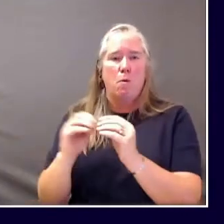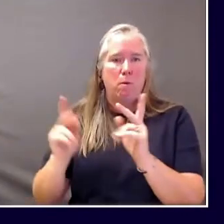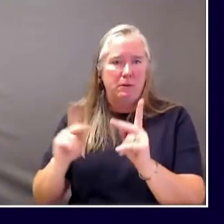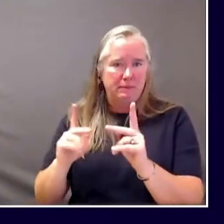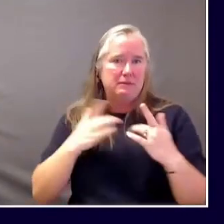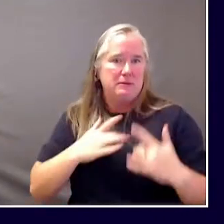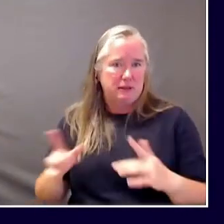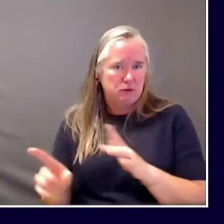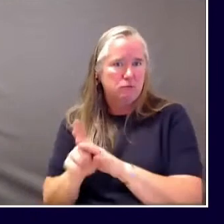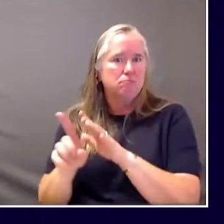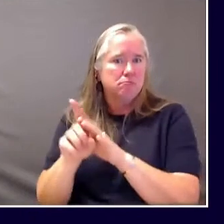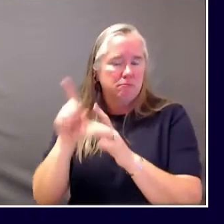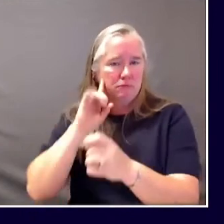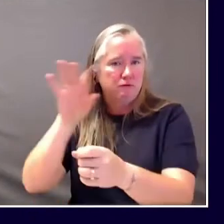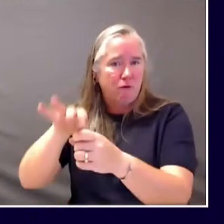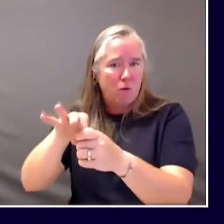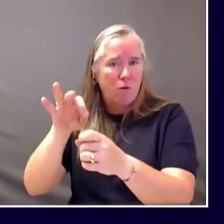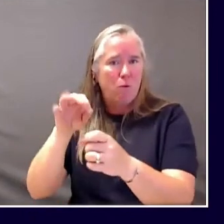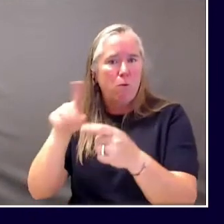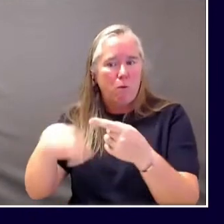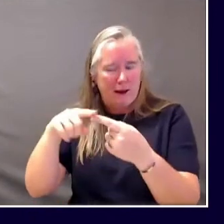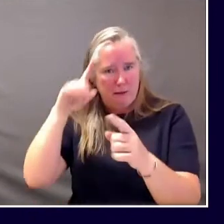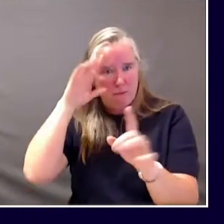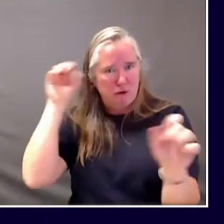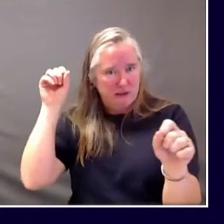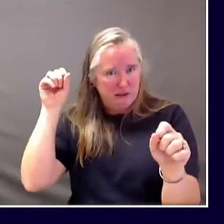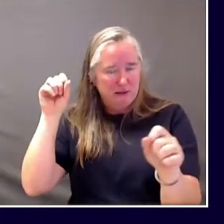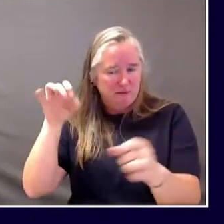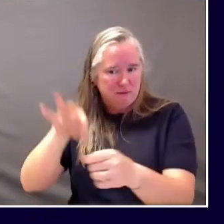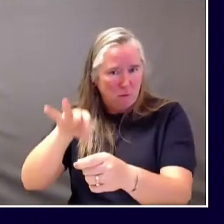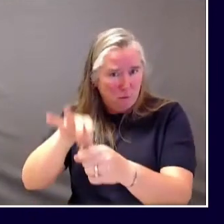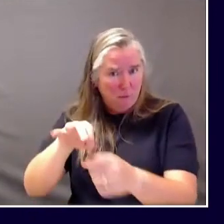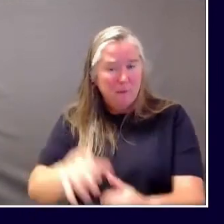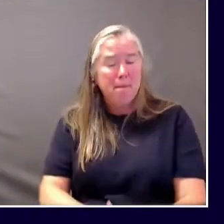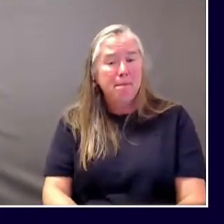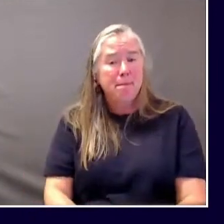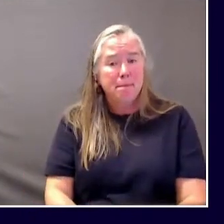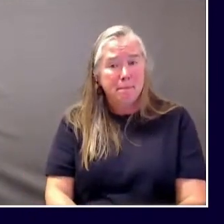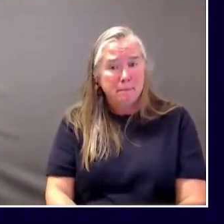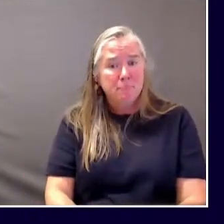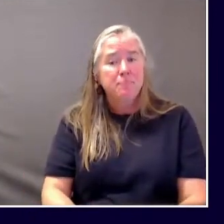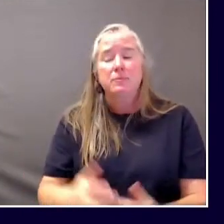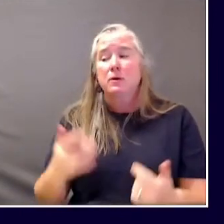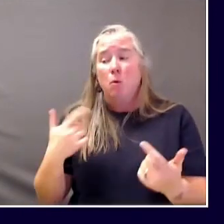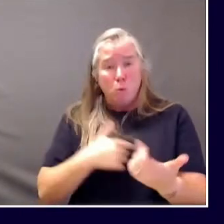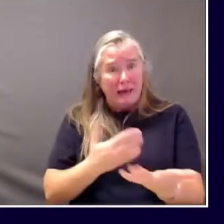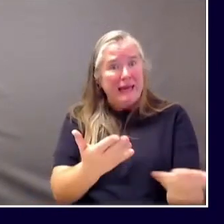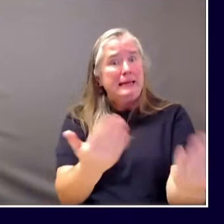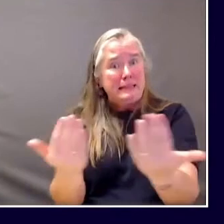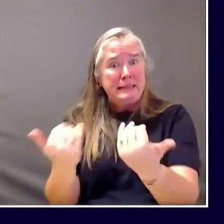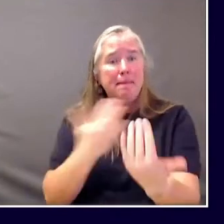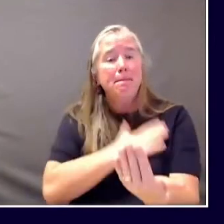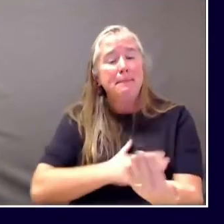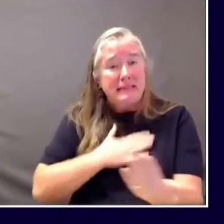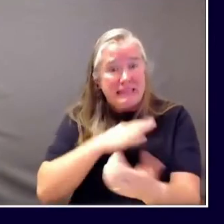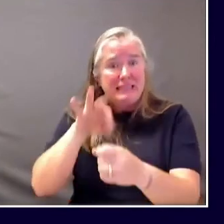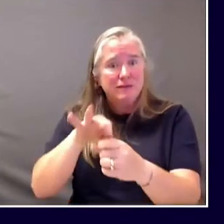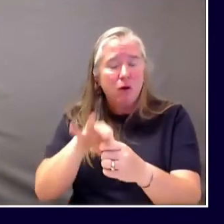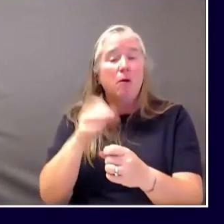people coming people to vote one zero you know we want people to